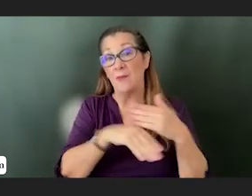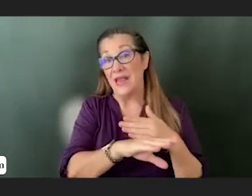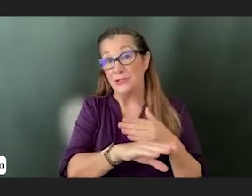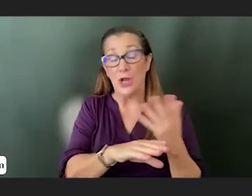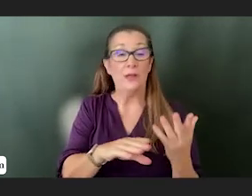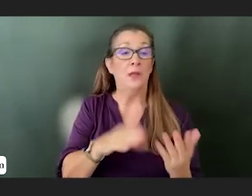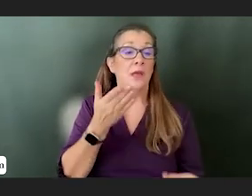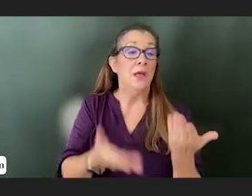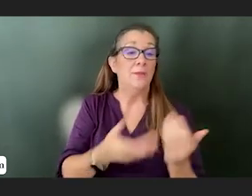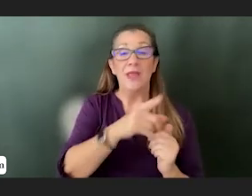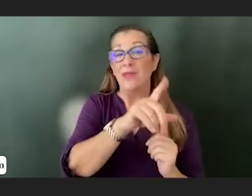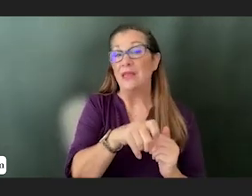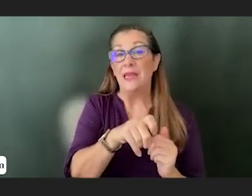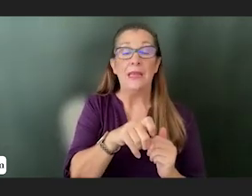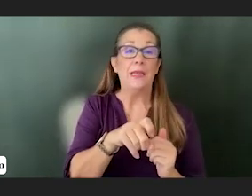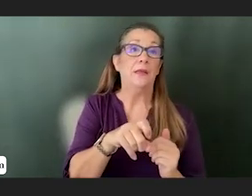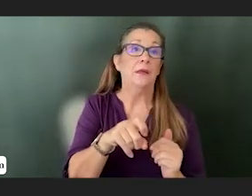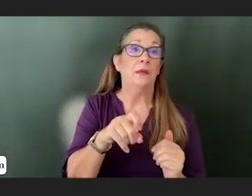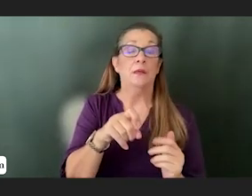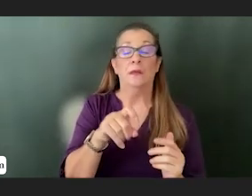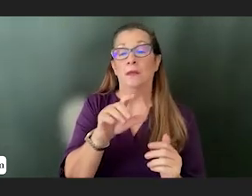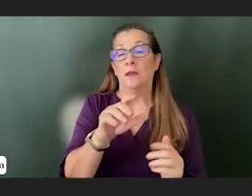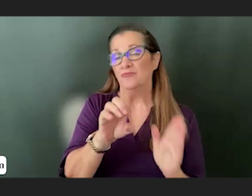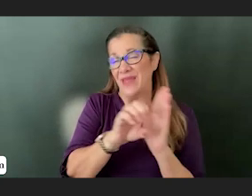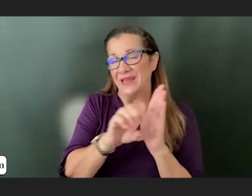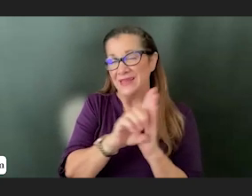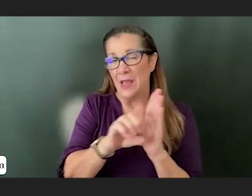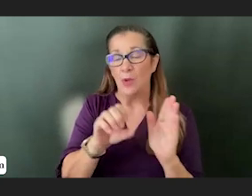They might need for a common example with the statistics example.